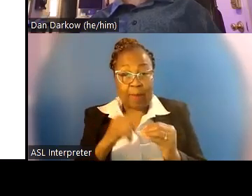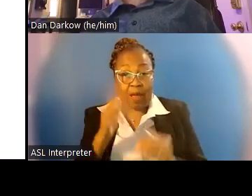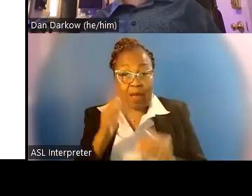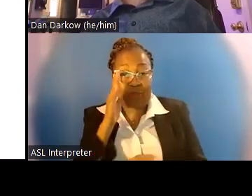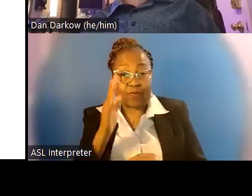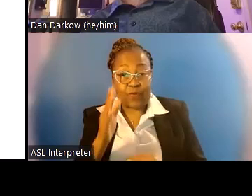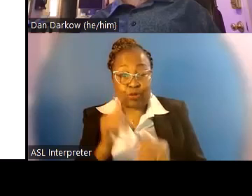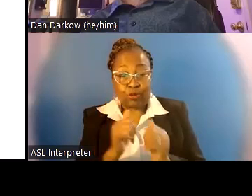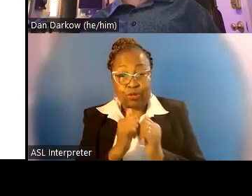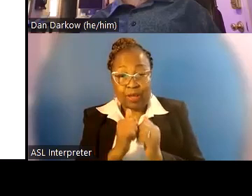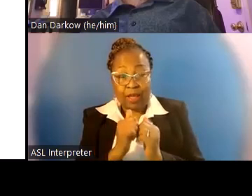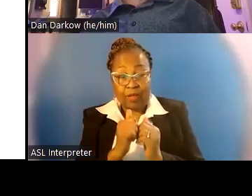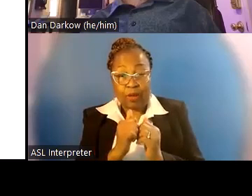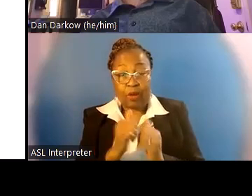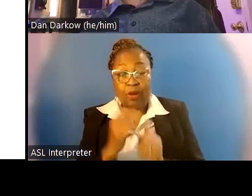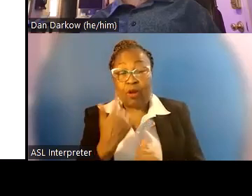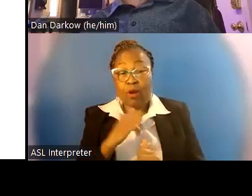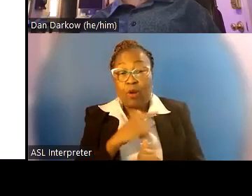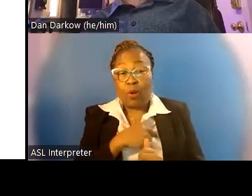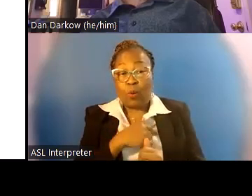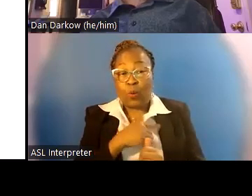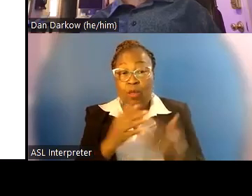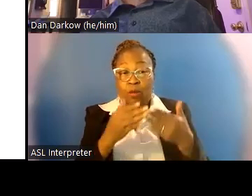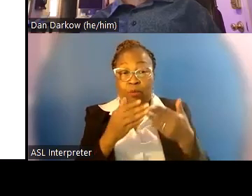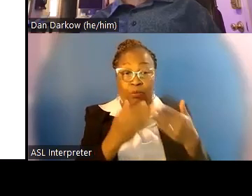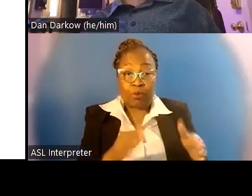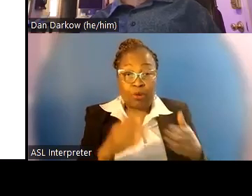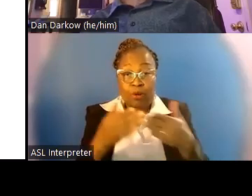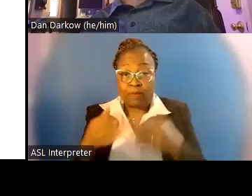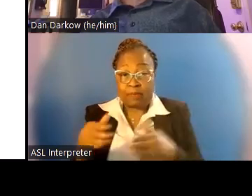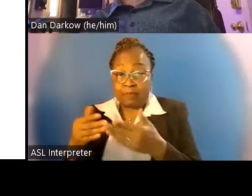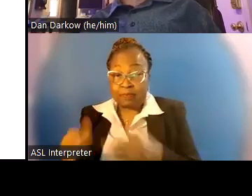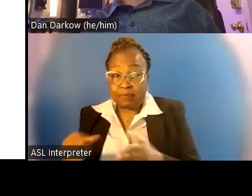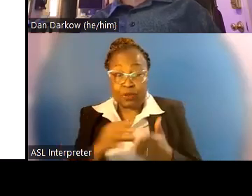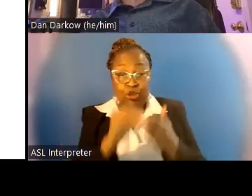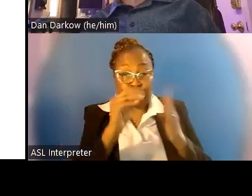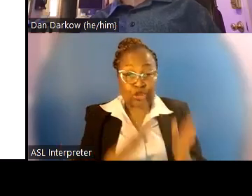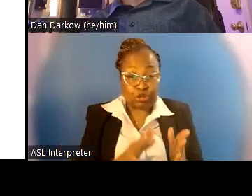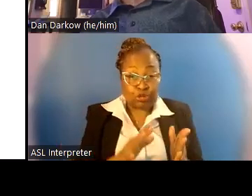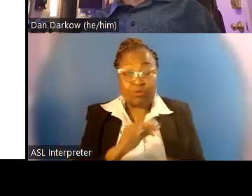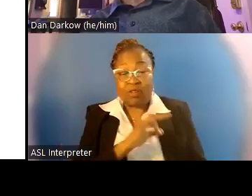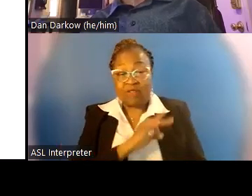So we broke up between student and faculty and there were some significant differences